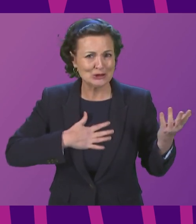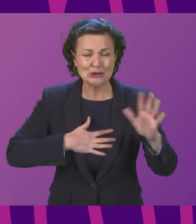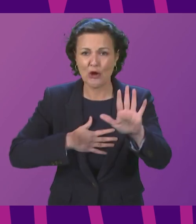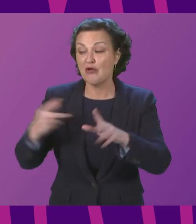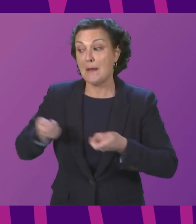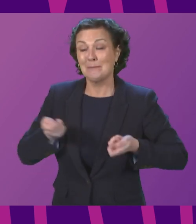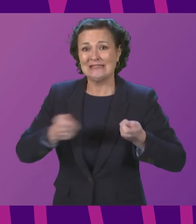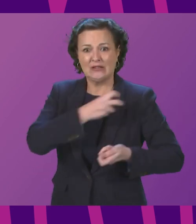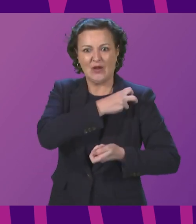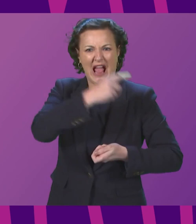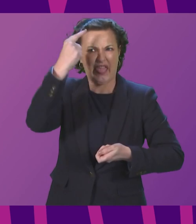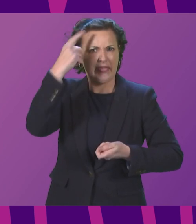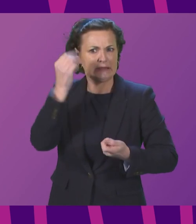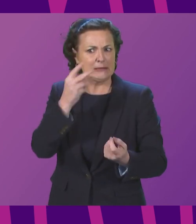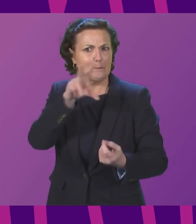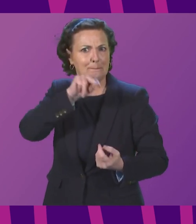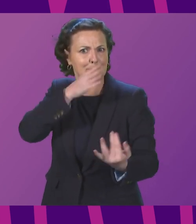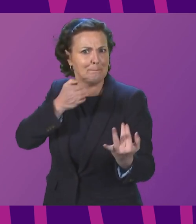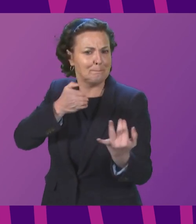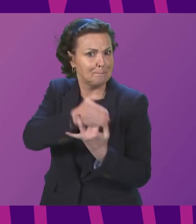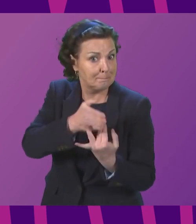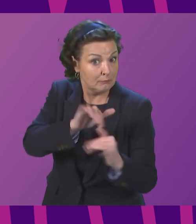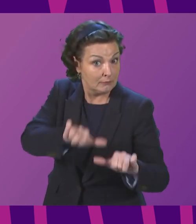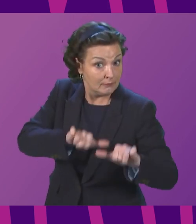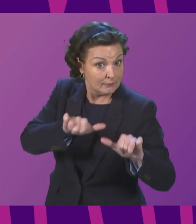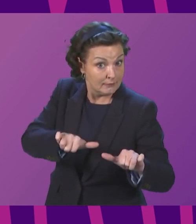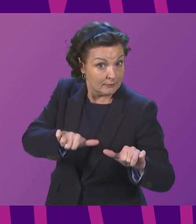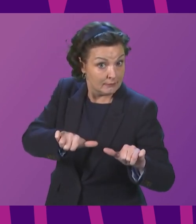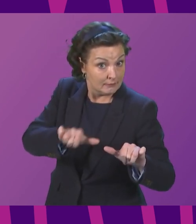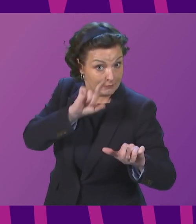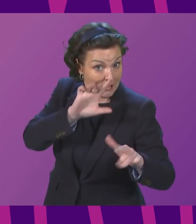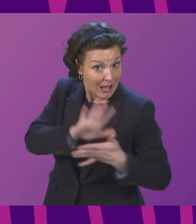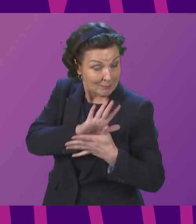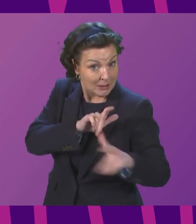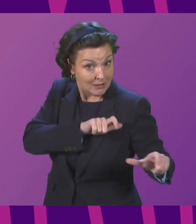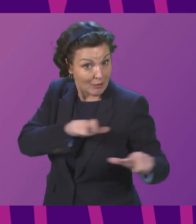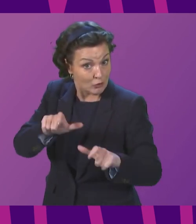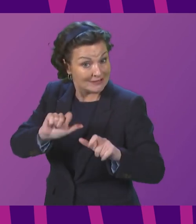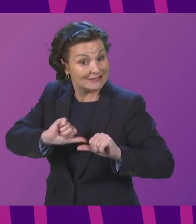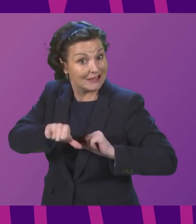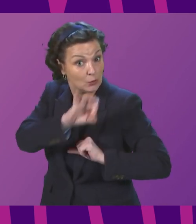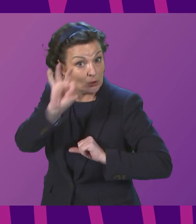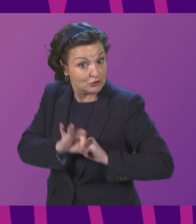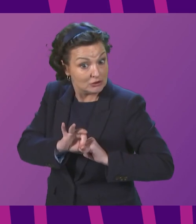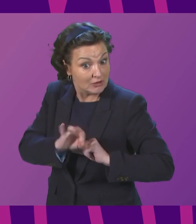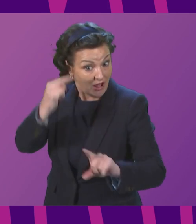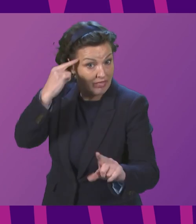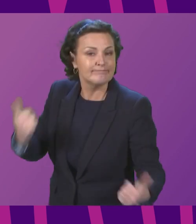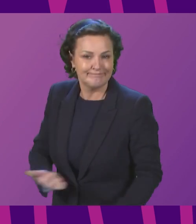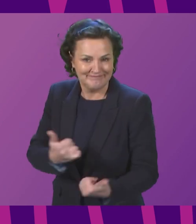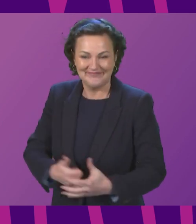I believe that we are content to move on to the next question.